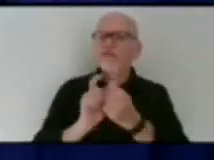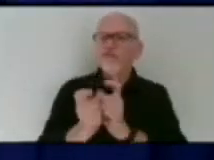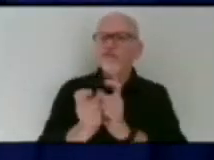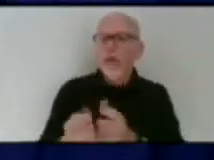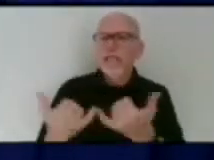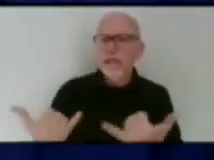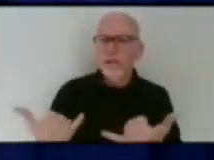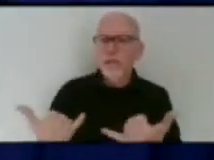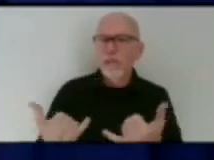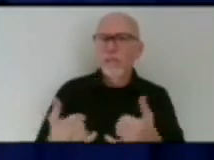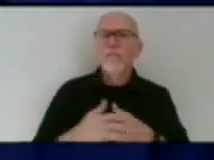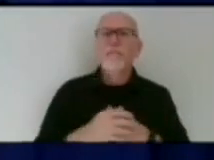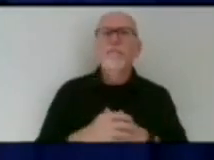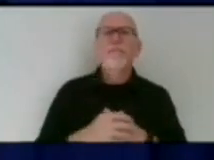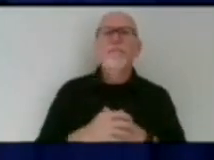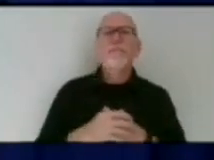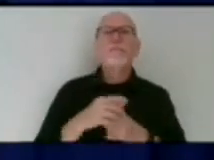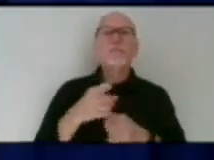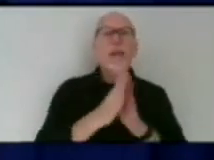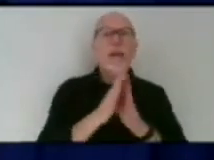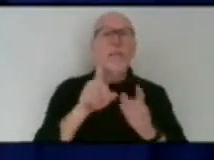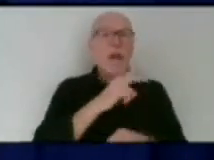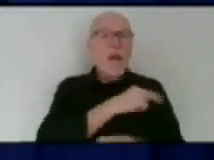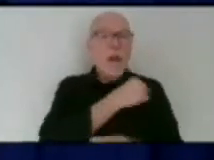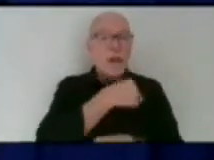when you're asking about the hospital systems as we've been talking to them,